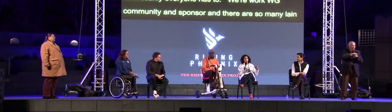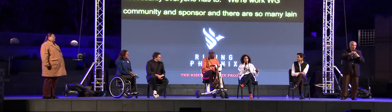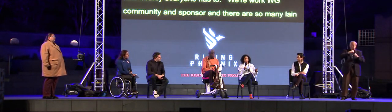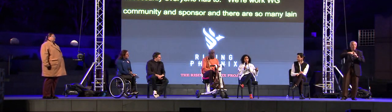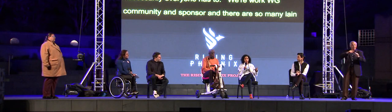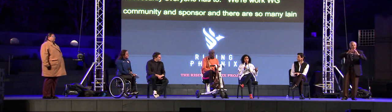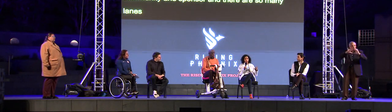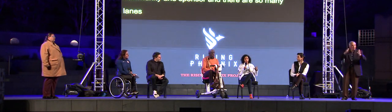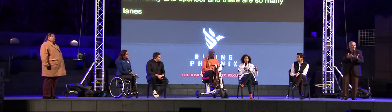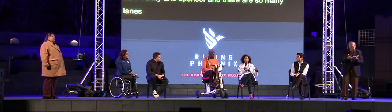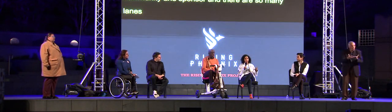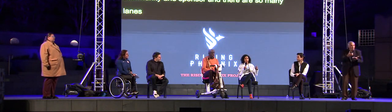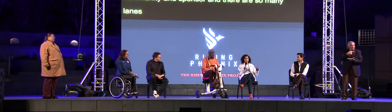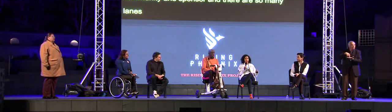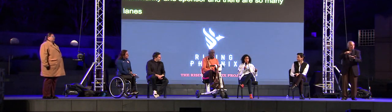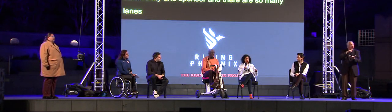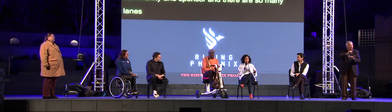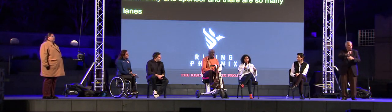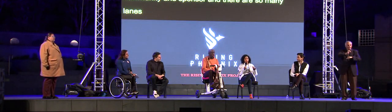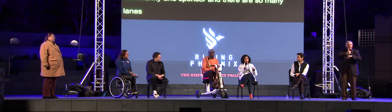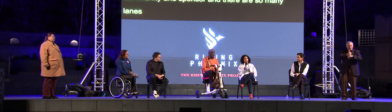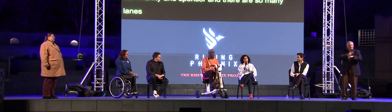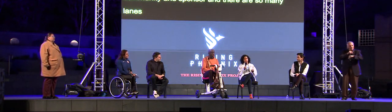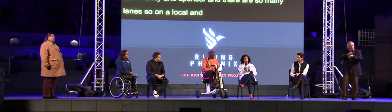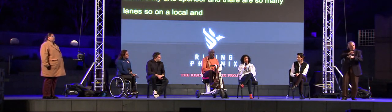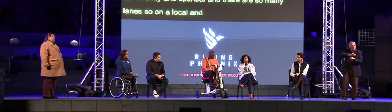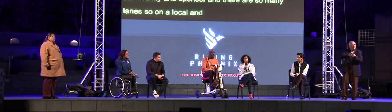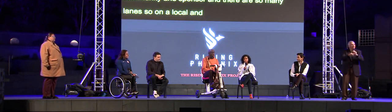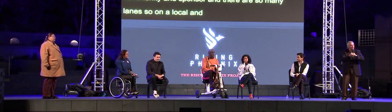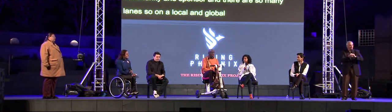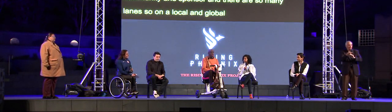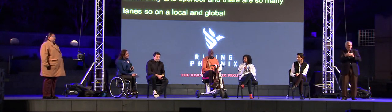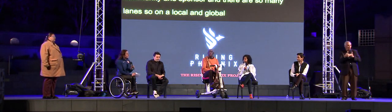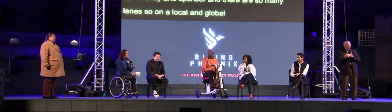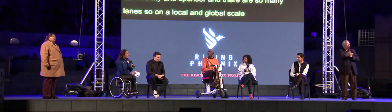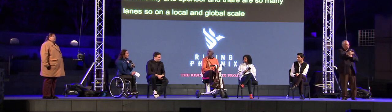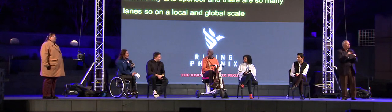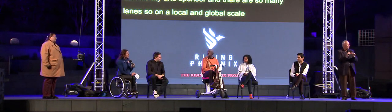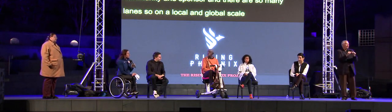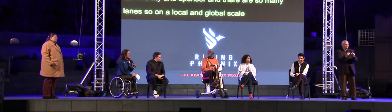we're able to implement real change that is long lasting. What about you, Matt?